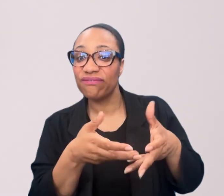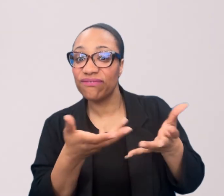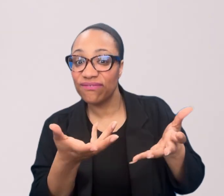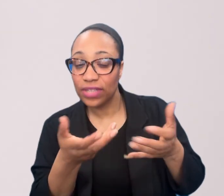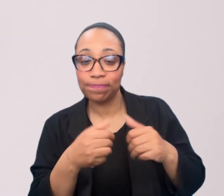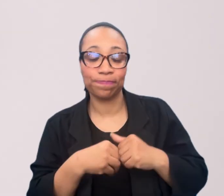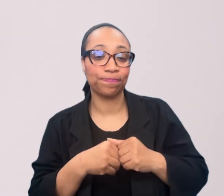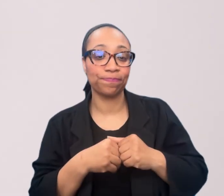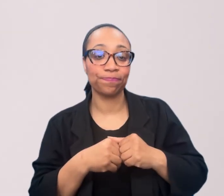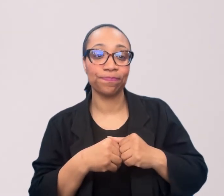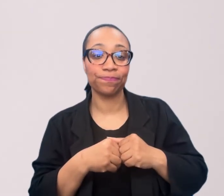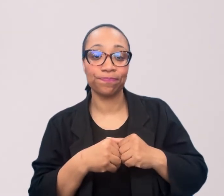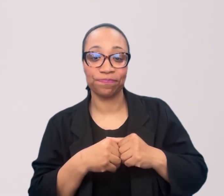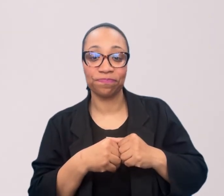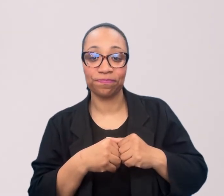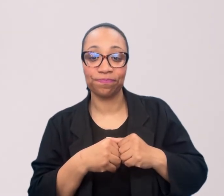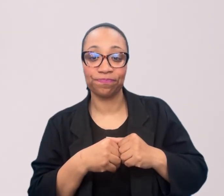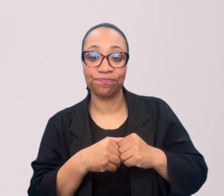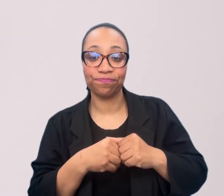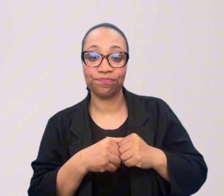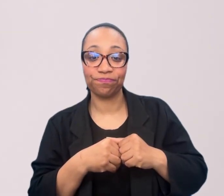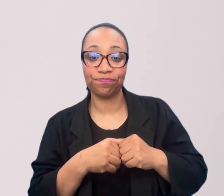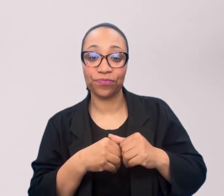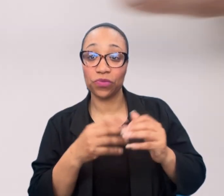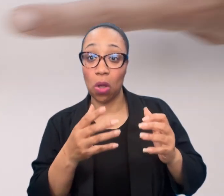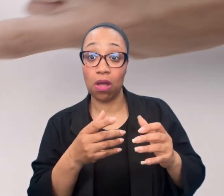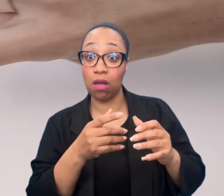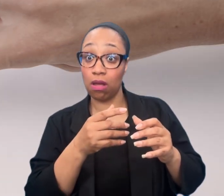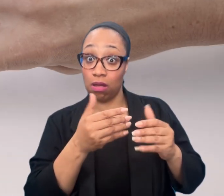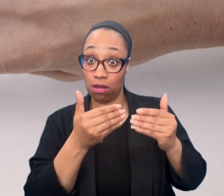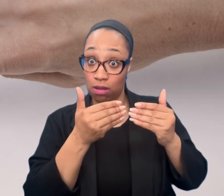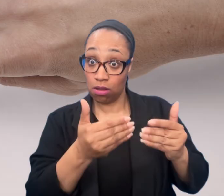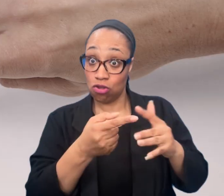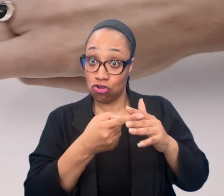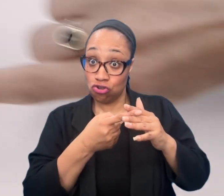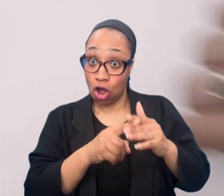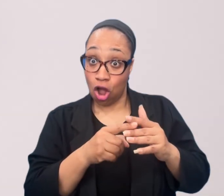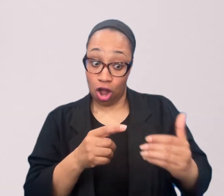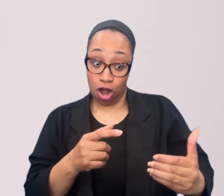rechargeable battery option to begin pumping you're going to press that play pause button